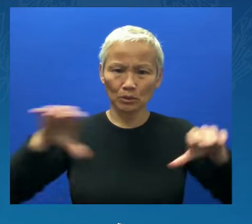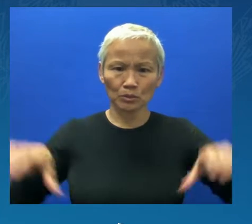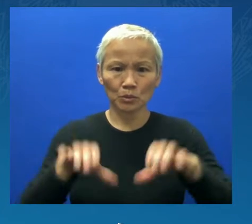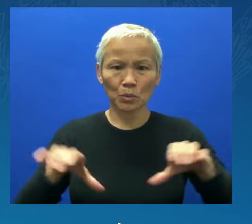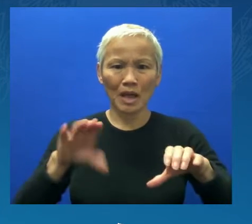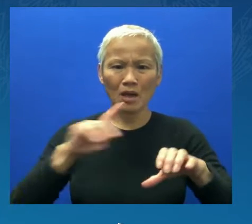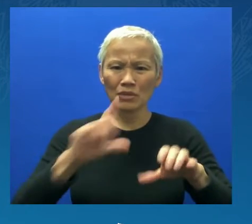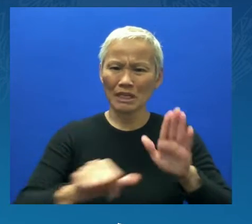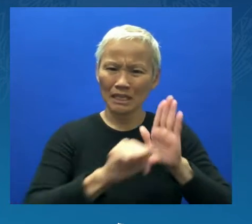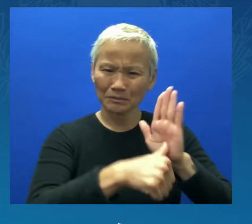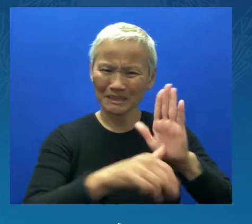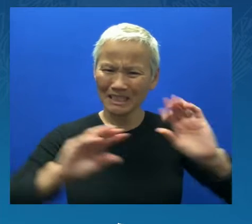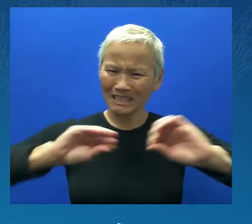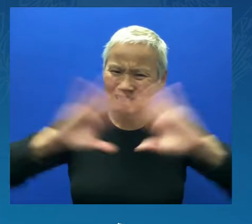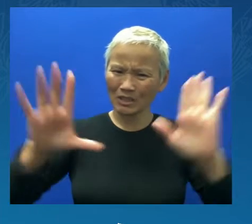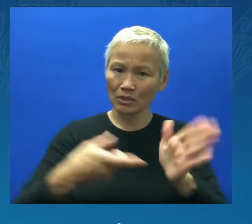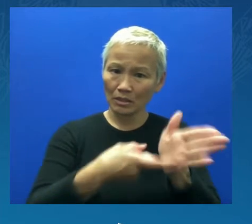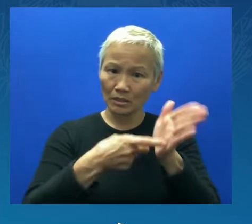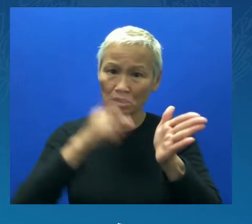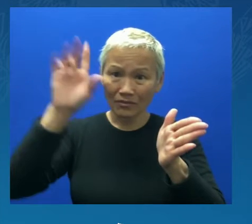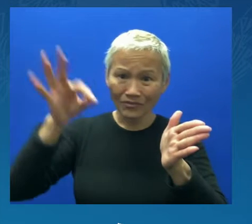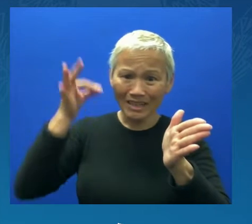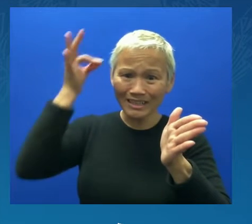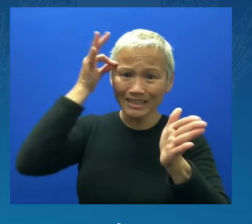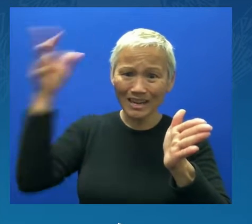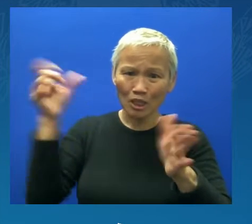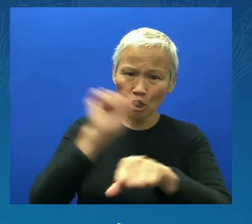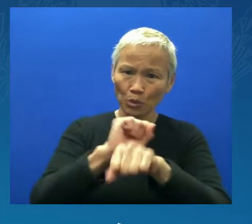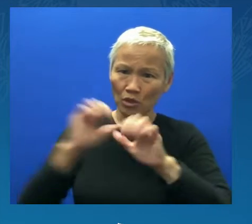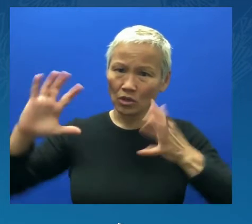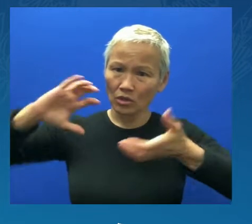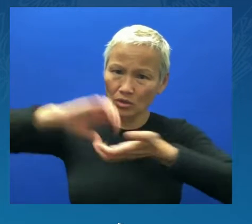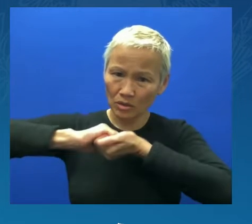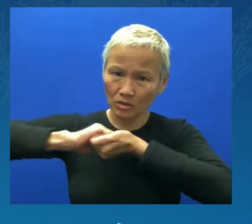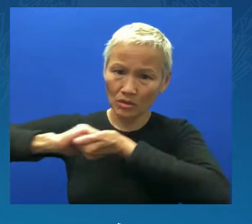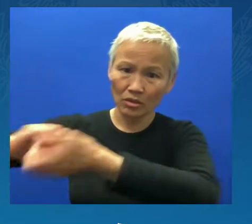to make sure that we can continue to to protect women